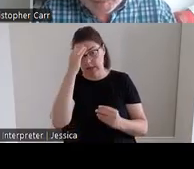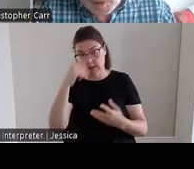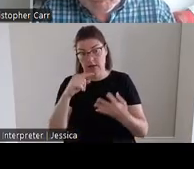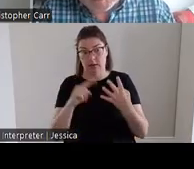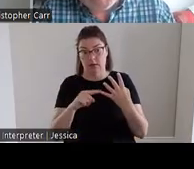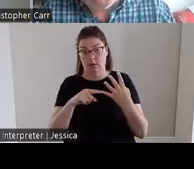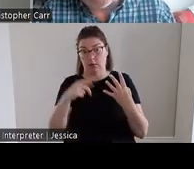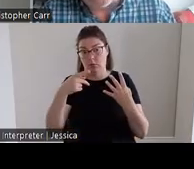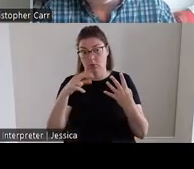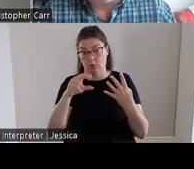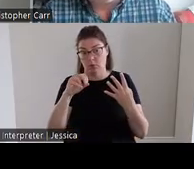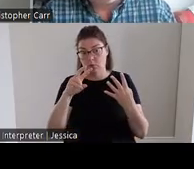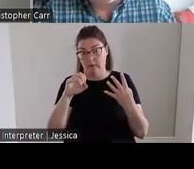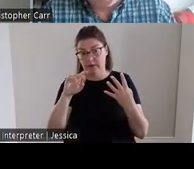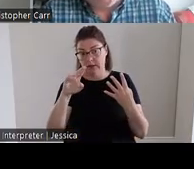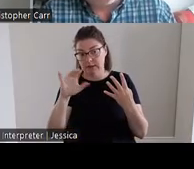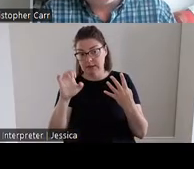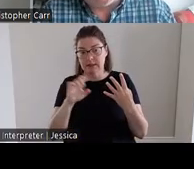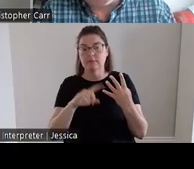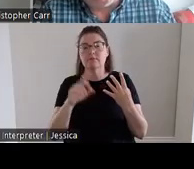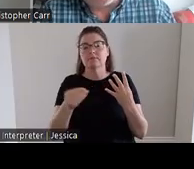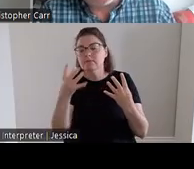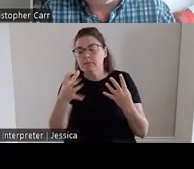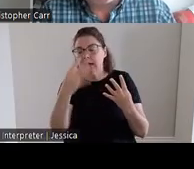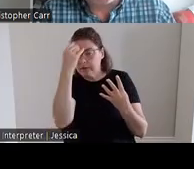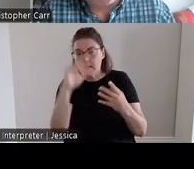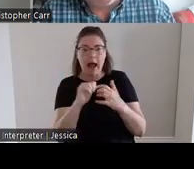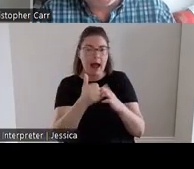Data provenance can provide information on how and by whom metadata is created